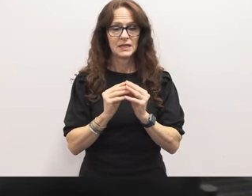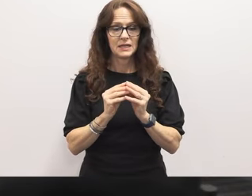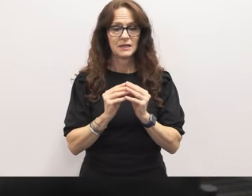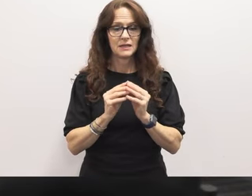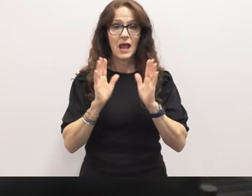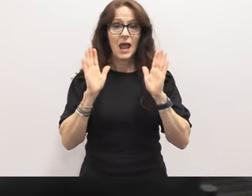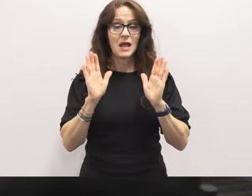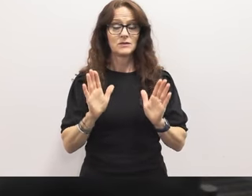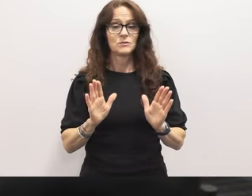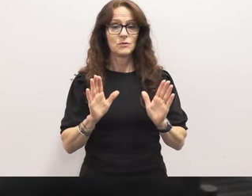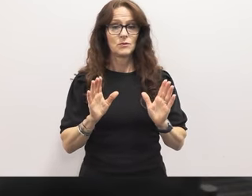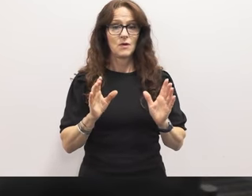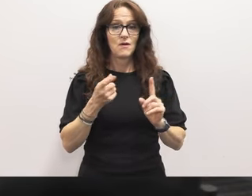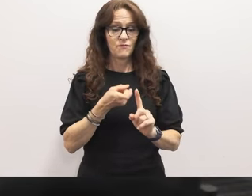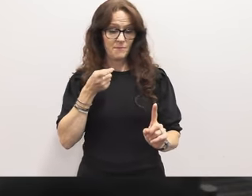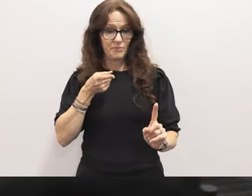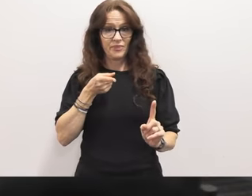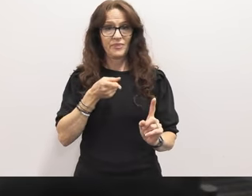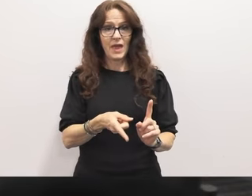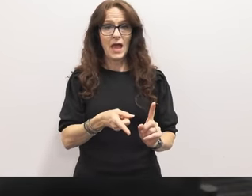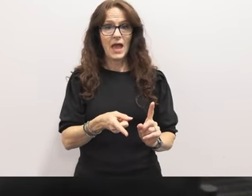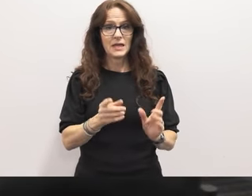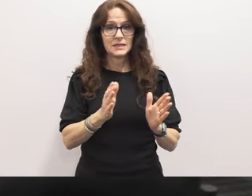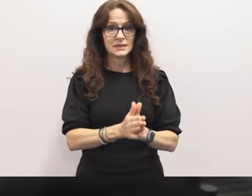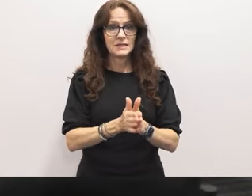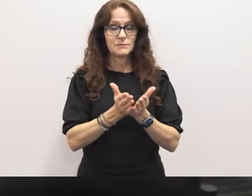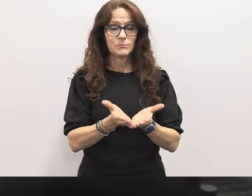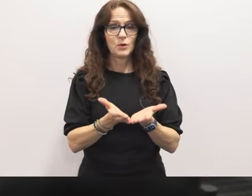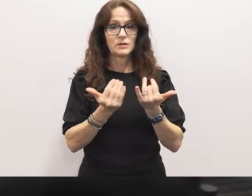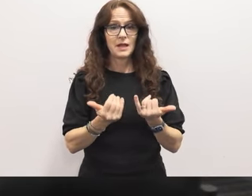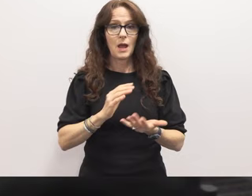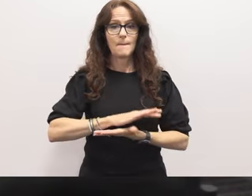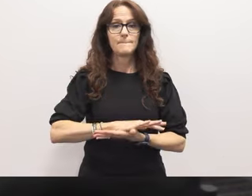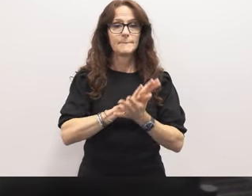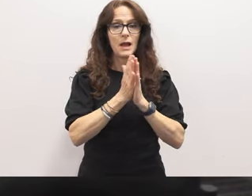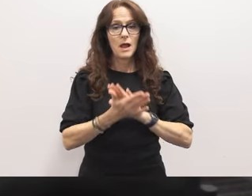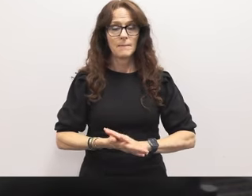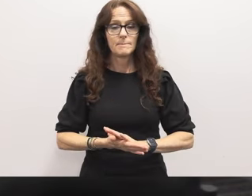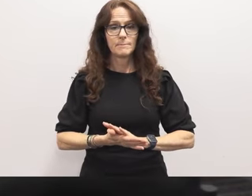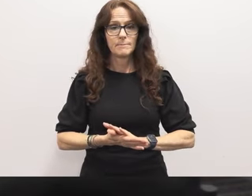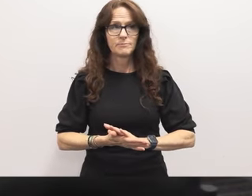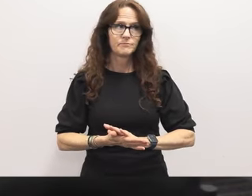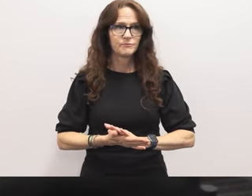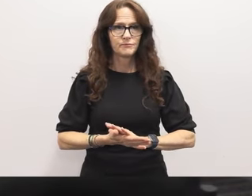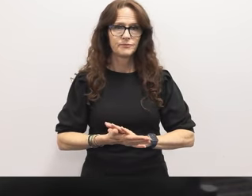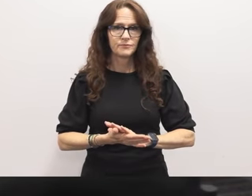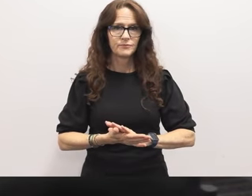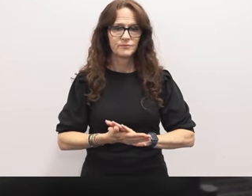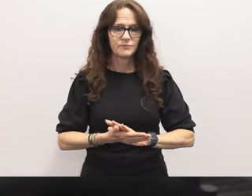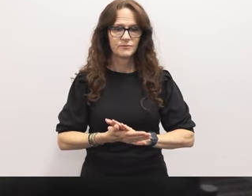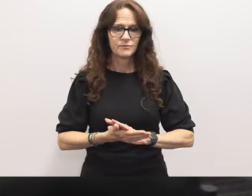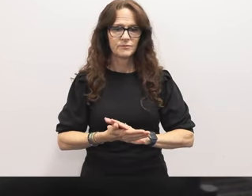And then what's great about that is that, is that these books have now become, are now coming into the district curriculum.